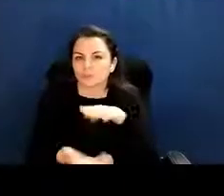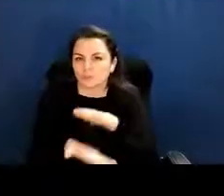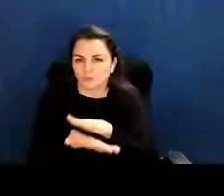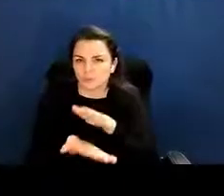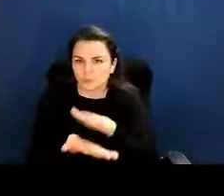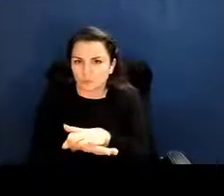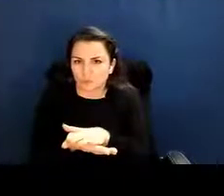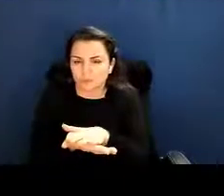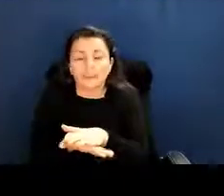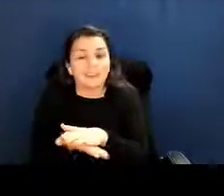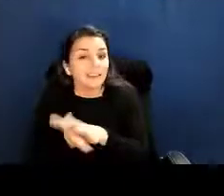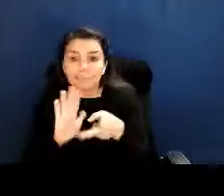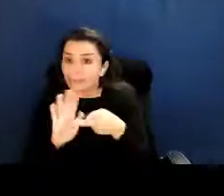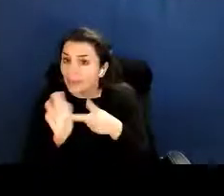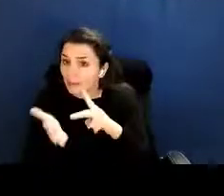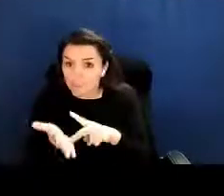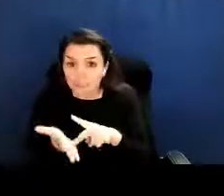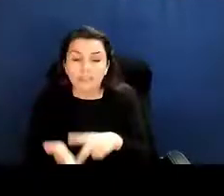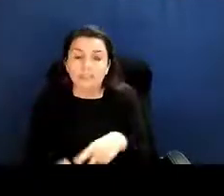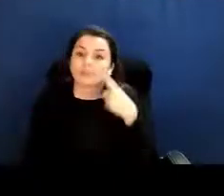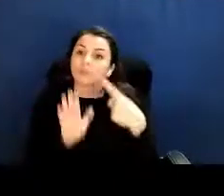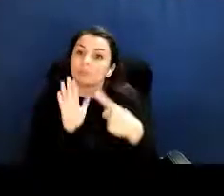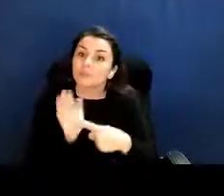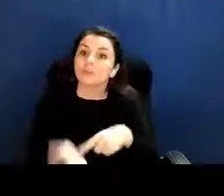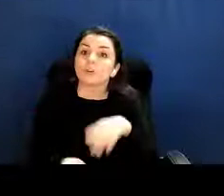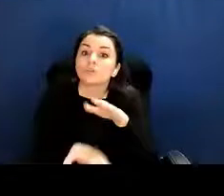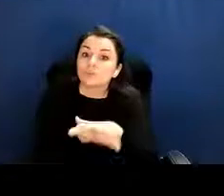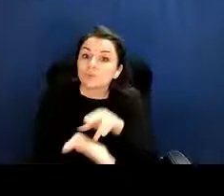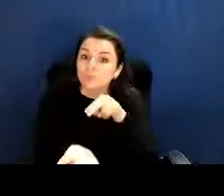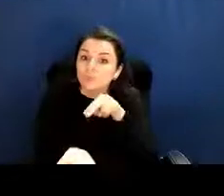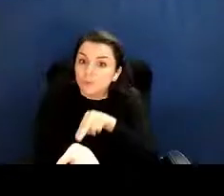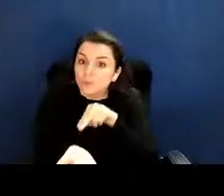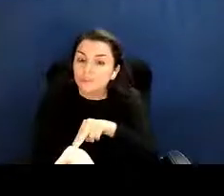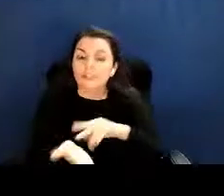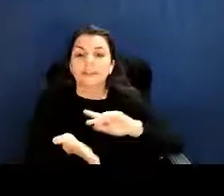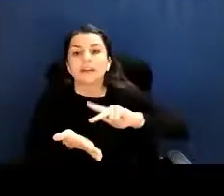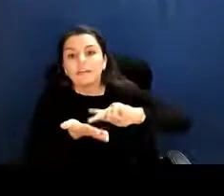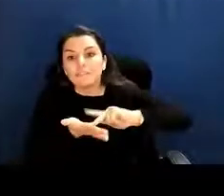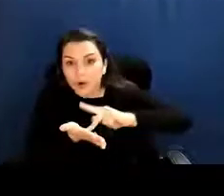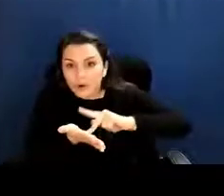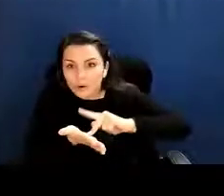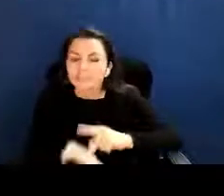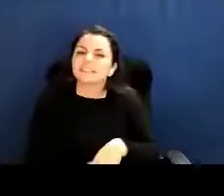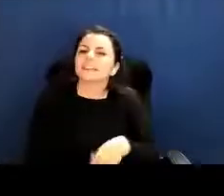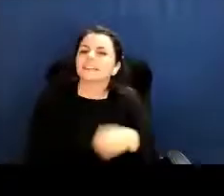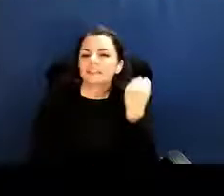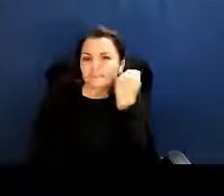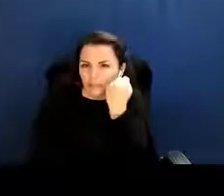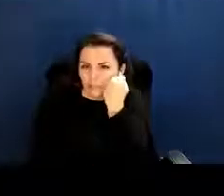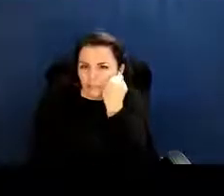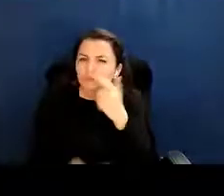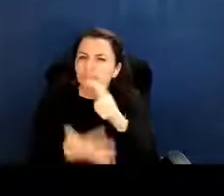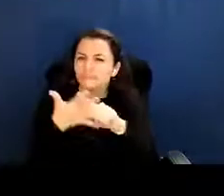we mean things like schools of nursing, pharmacy, dentistry and a variety of other fields like this.